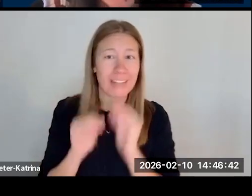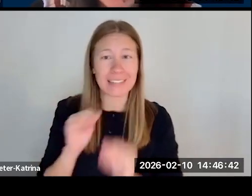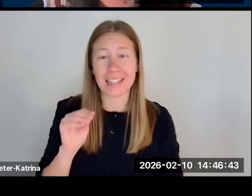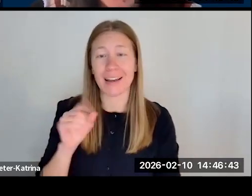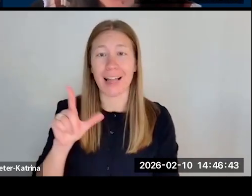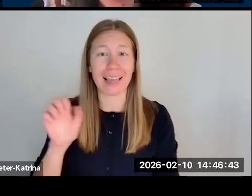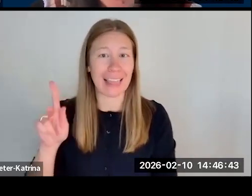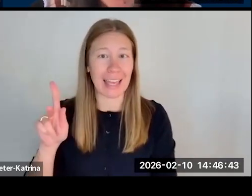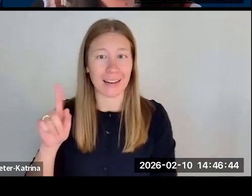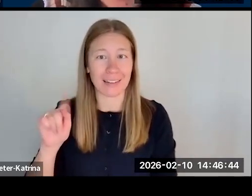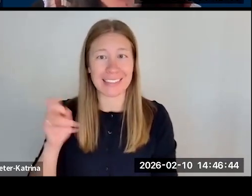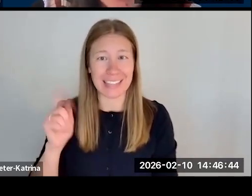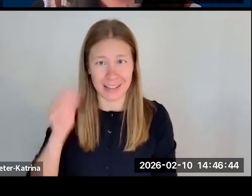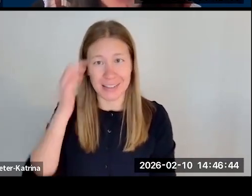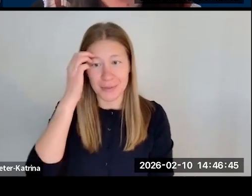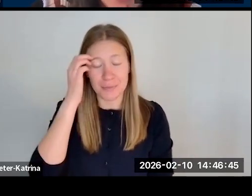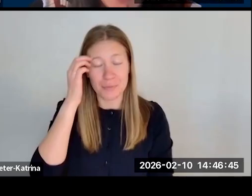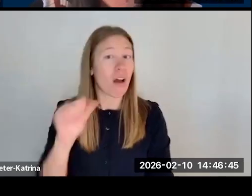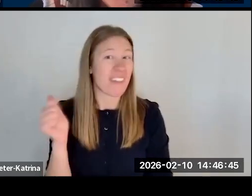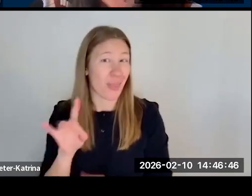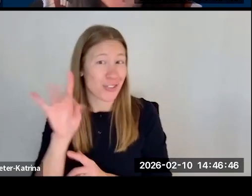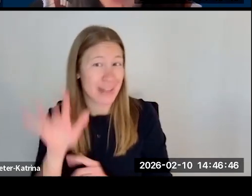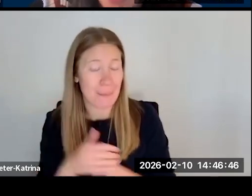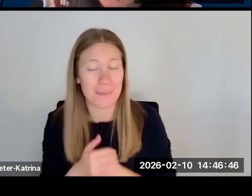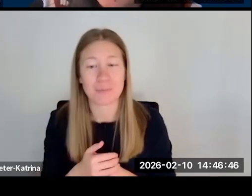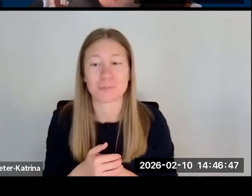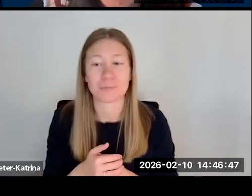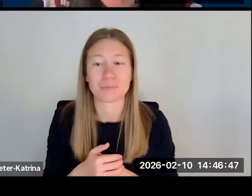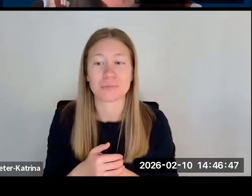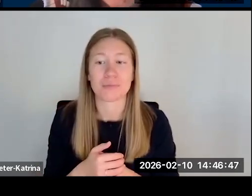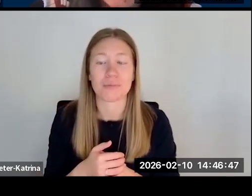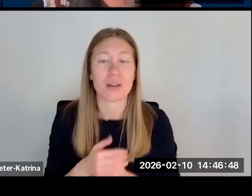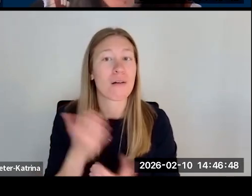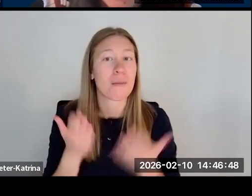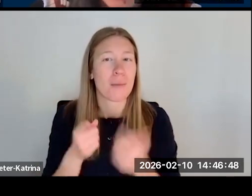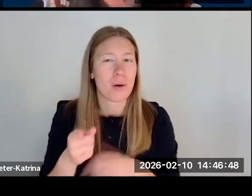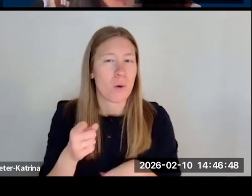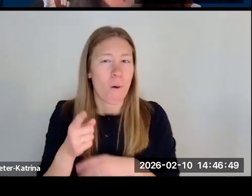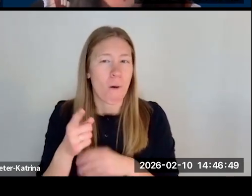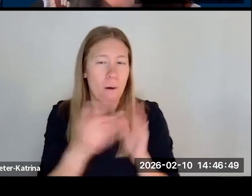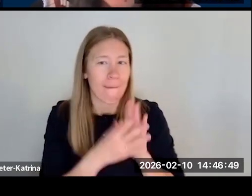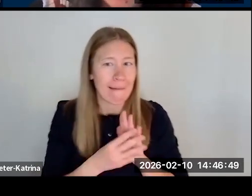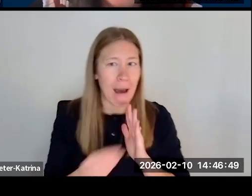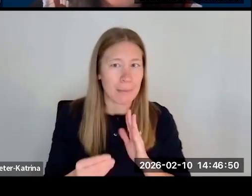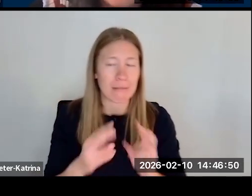One other tip with hyperlinks is that if you copy and paste a link into your document,